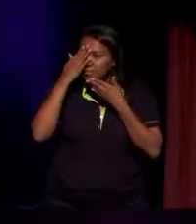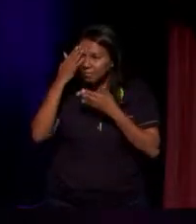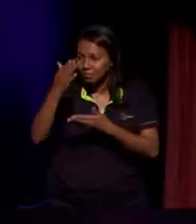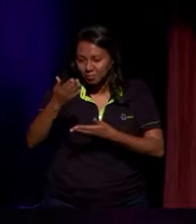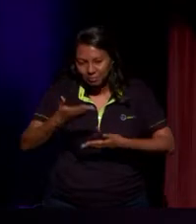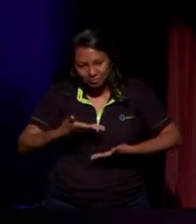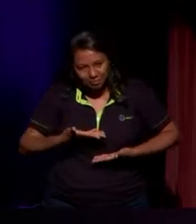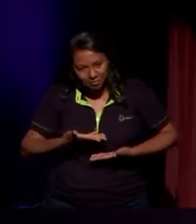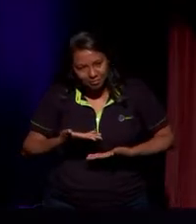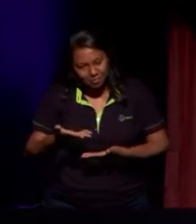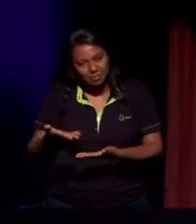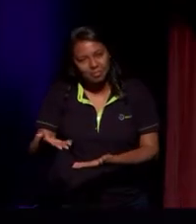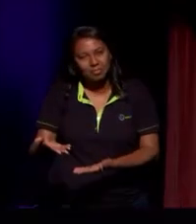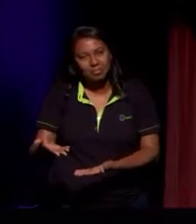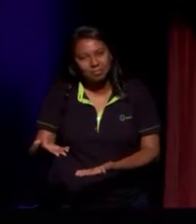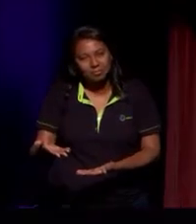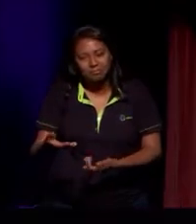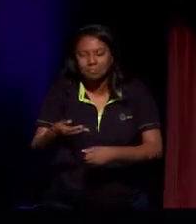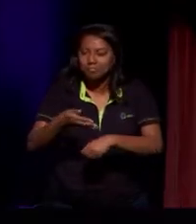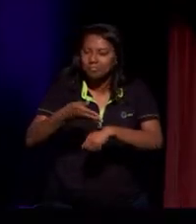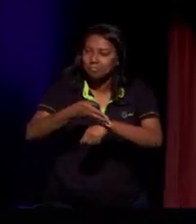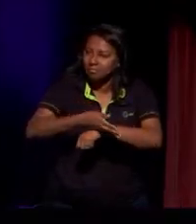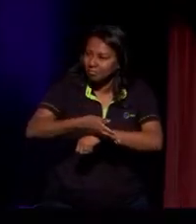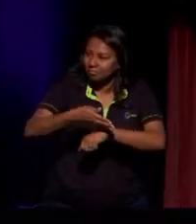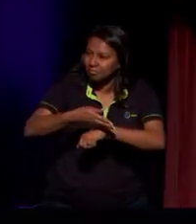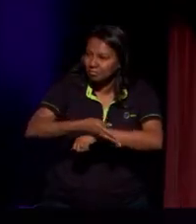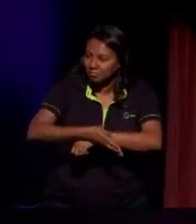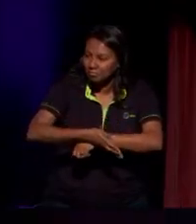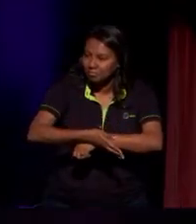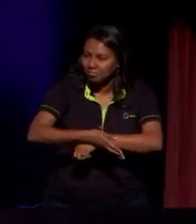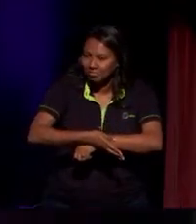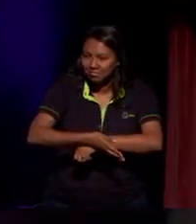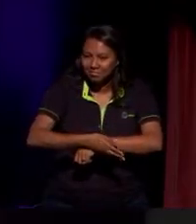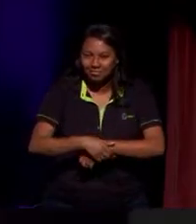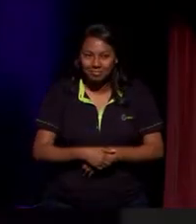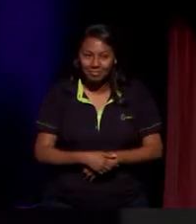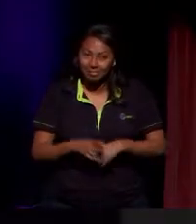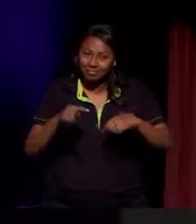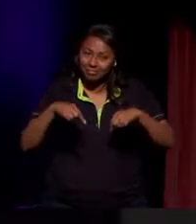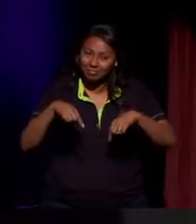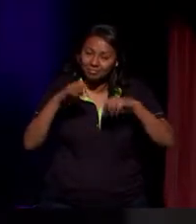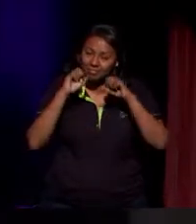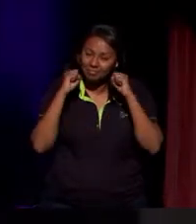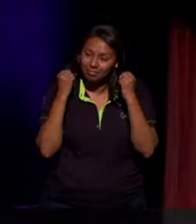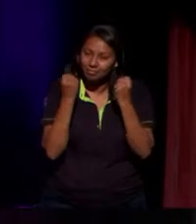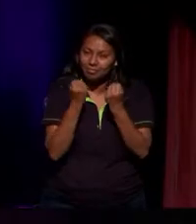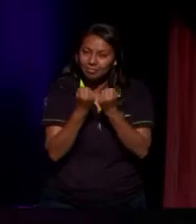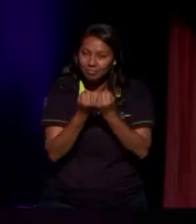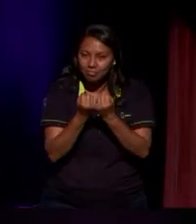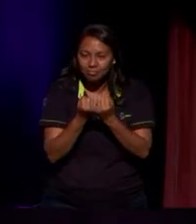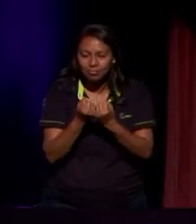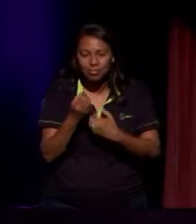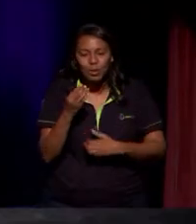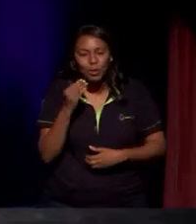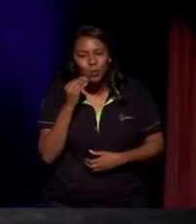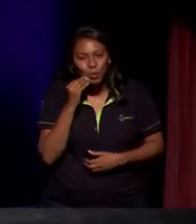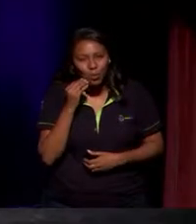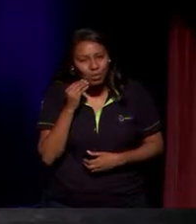to participate this seminar. I wanted an opportunity for all we can